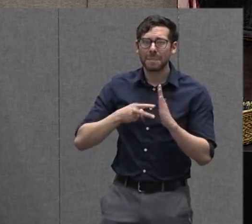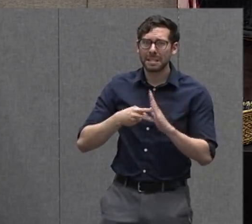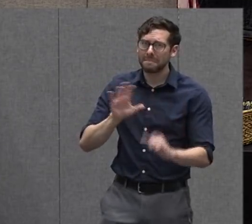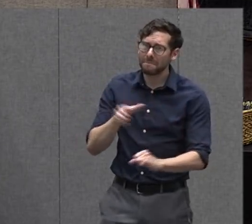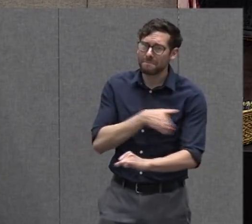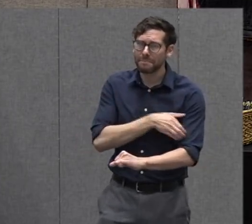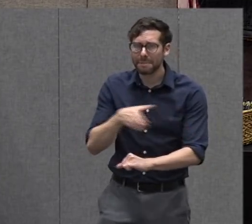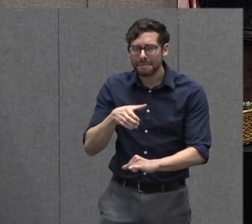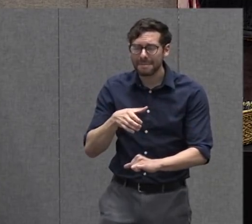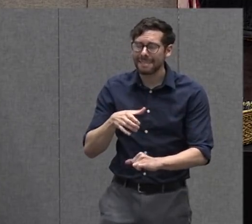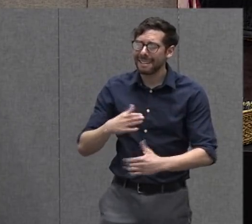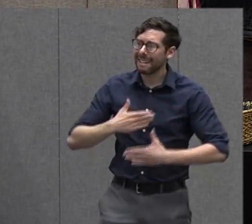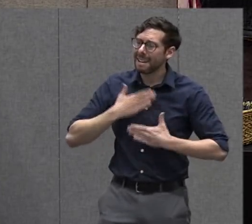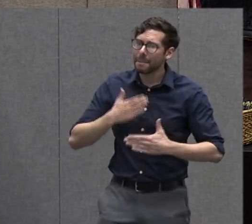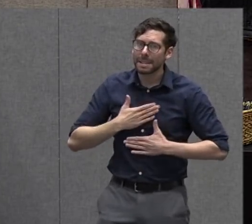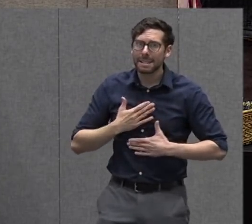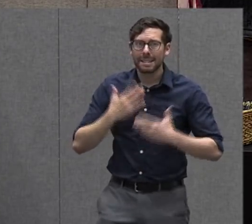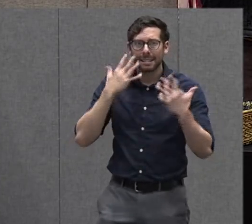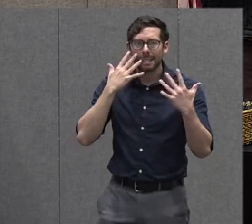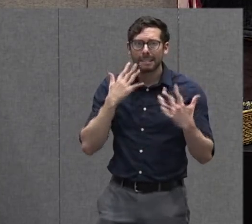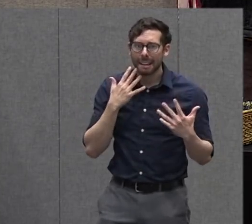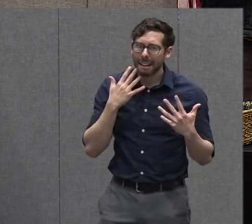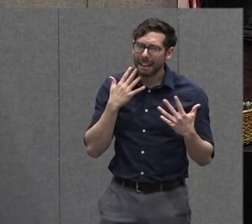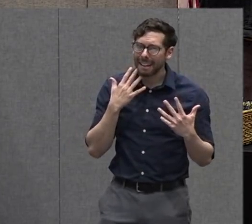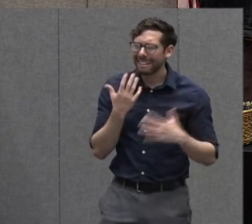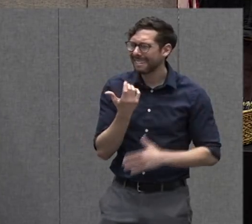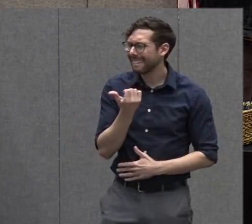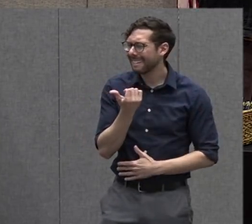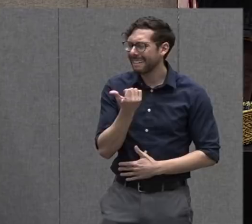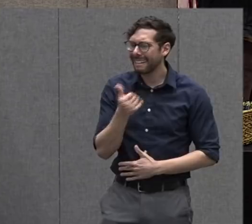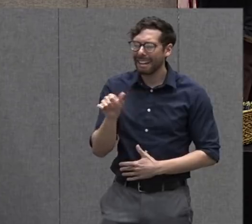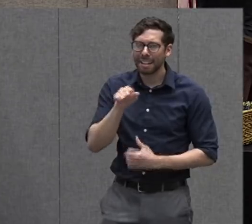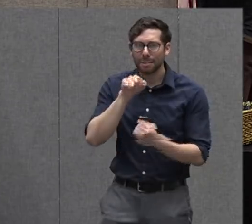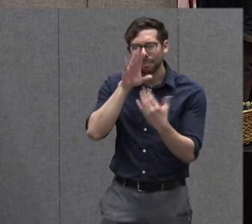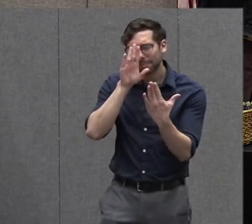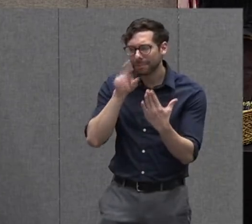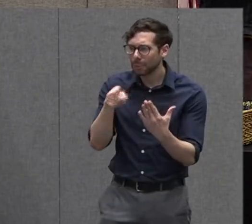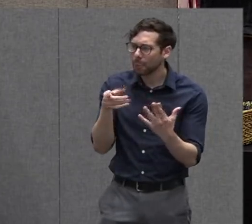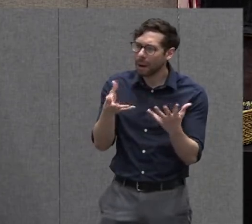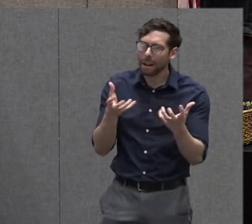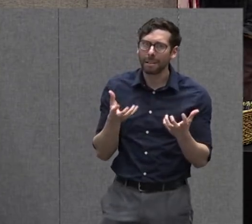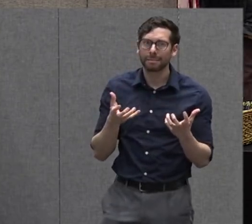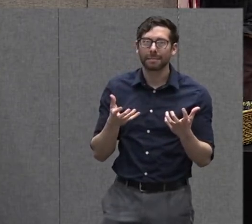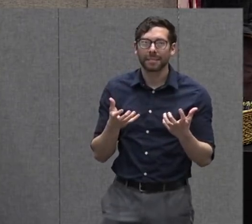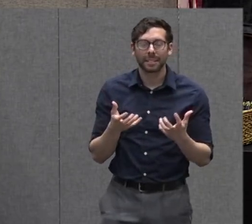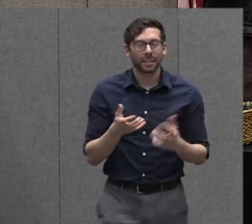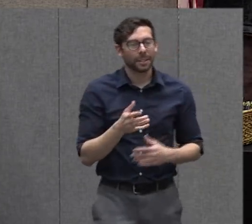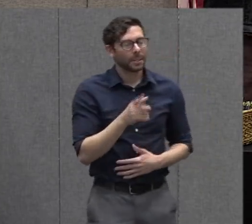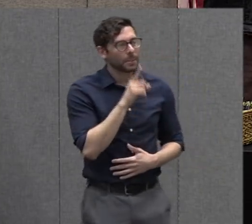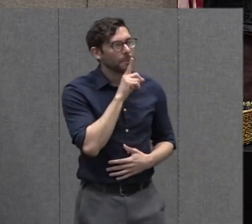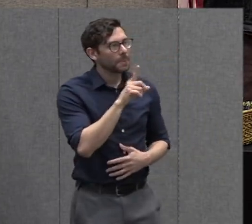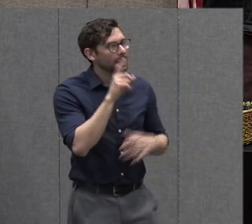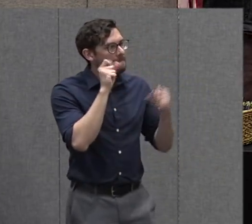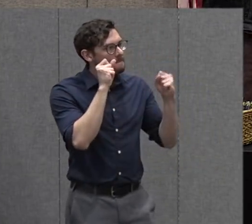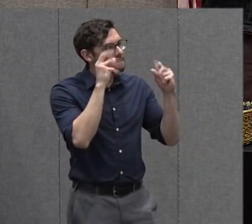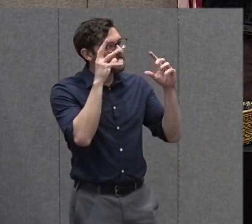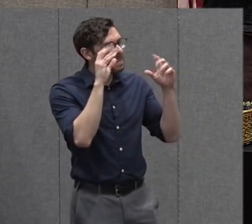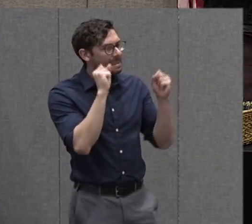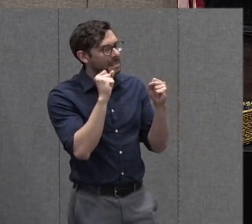Make it any way you want. [ Mr. R] It's amazing how powerful poetry can be in terms of emotions.